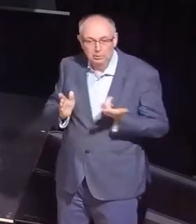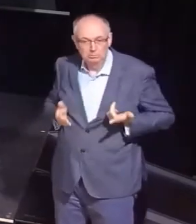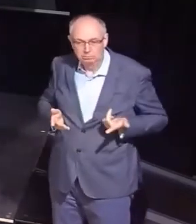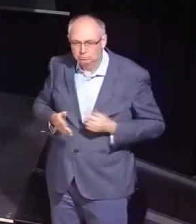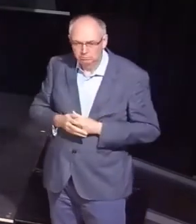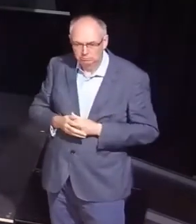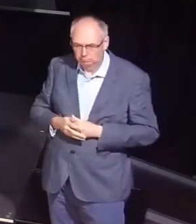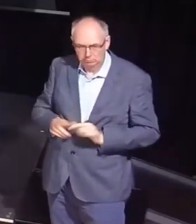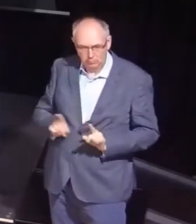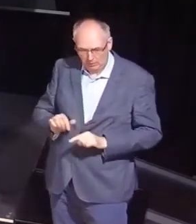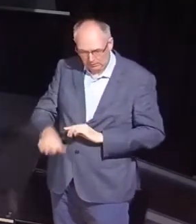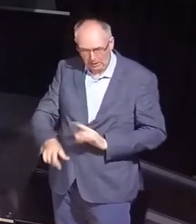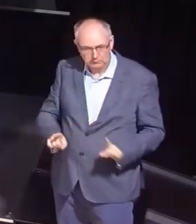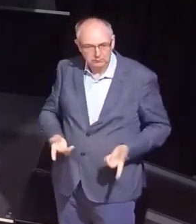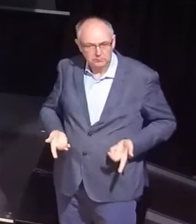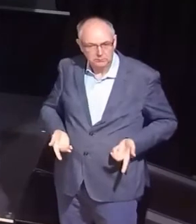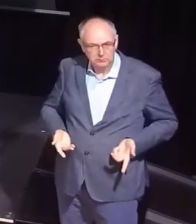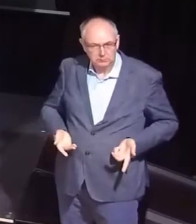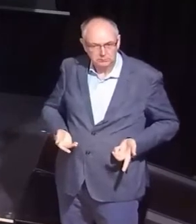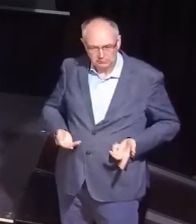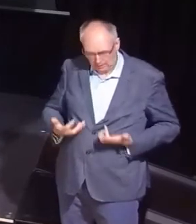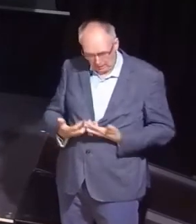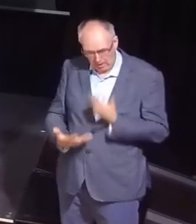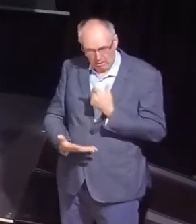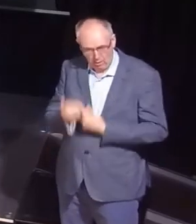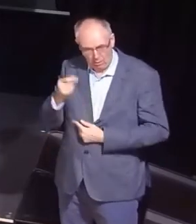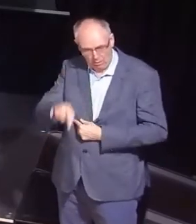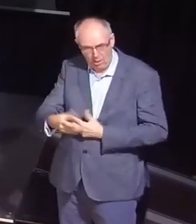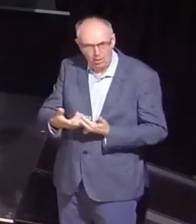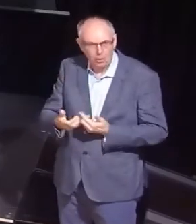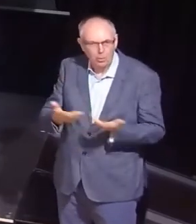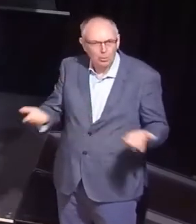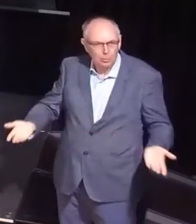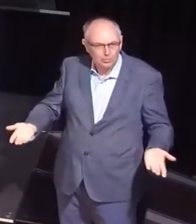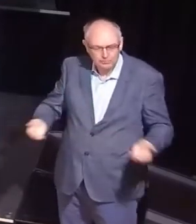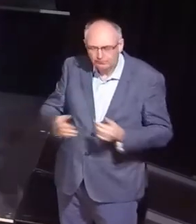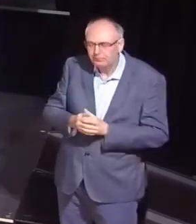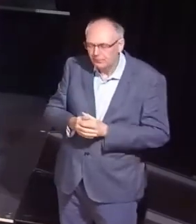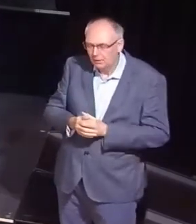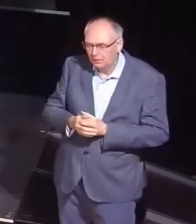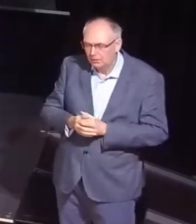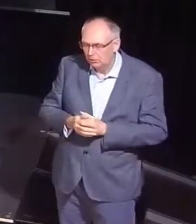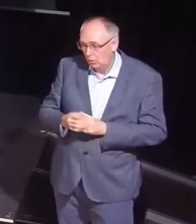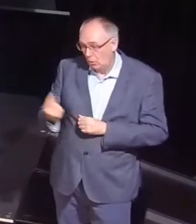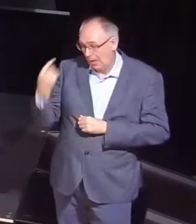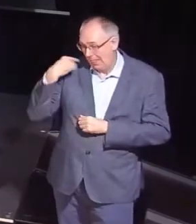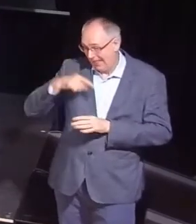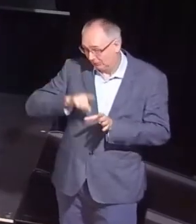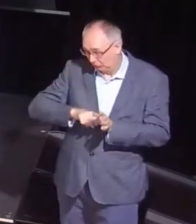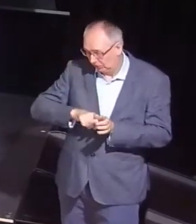How do I go and do the thing?" So this last year, we tried something called an Extended Boot Camp.